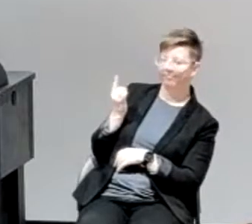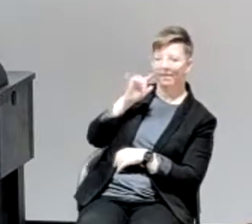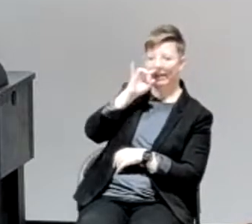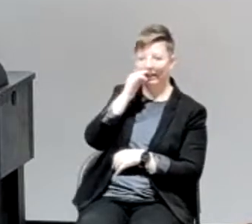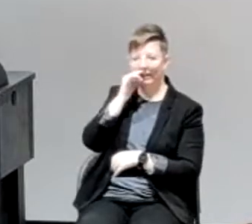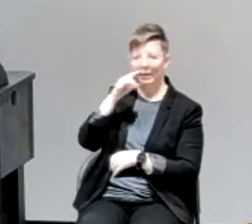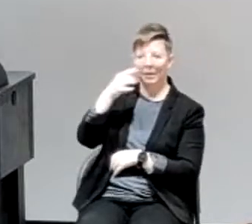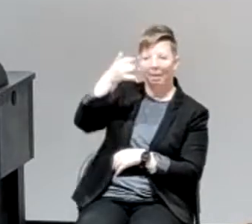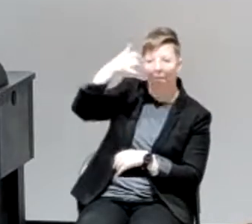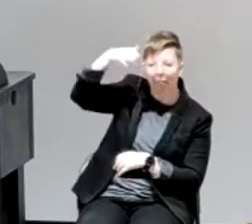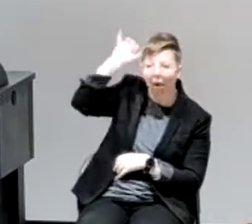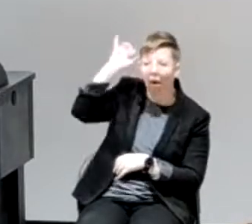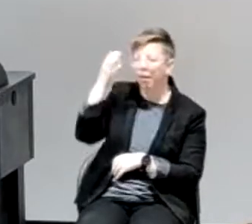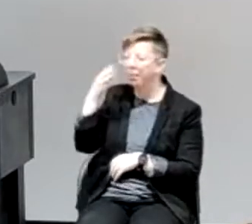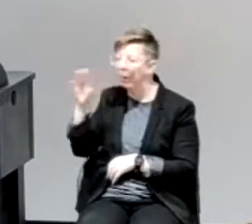to my own advice and I tossed and turned all night and I